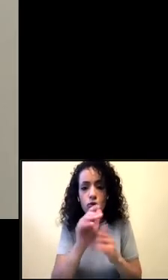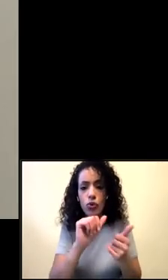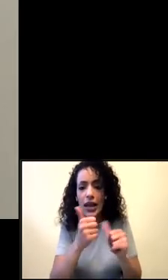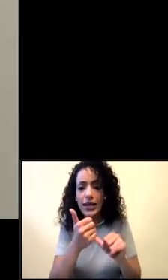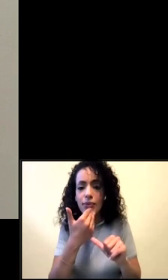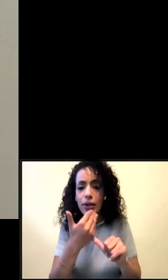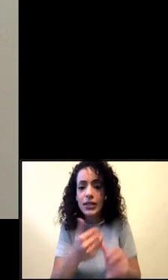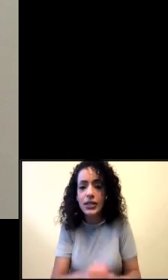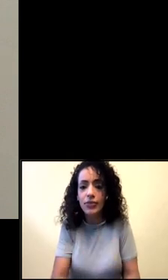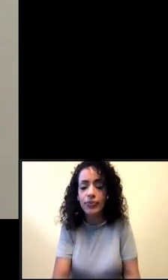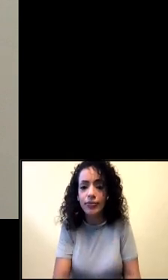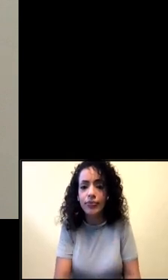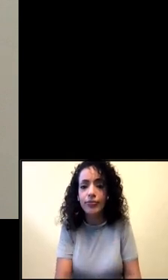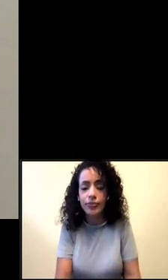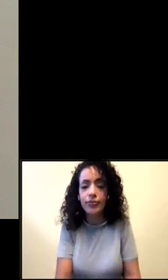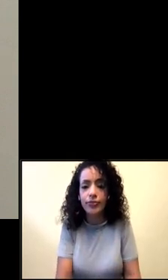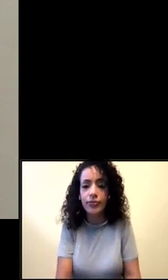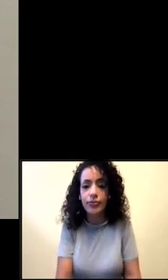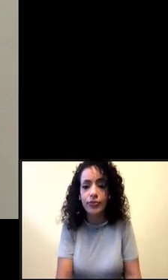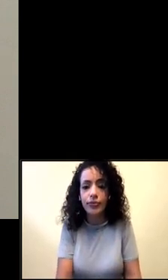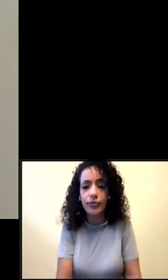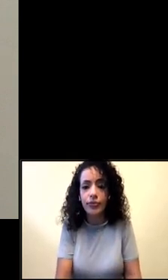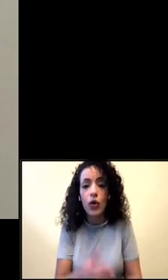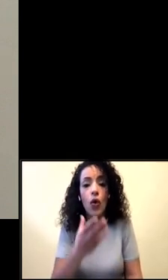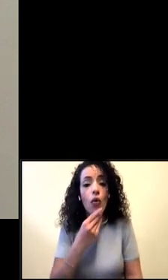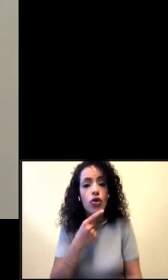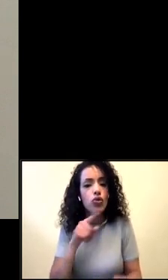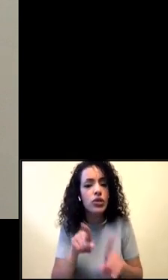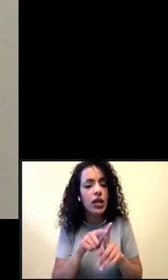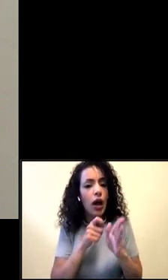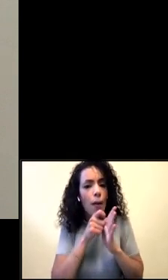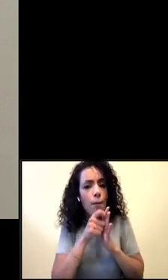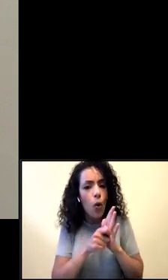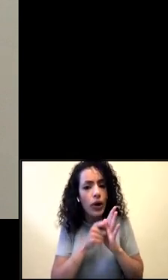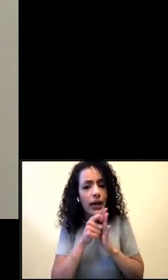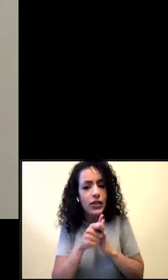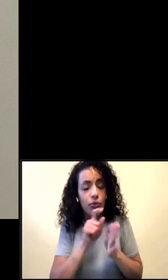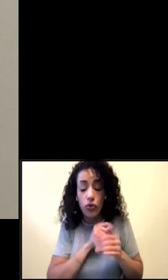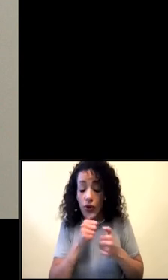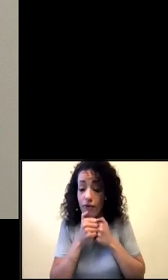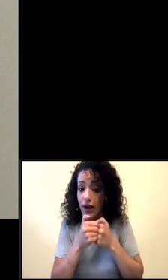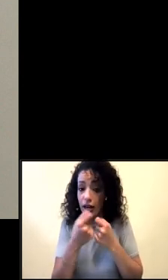it was used uh for mortgage because it was a valuable item. So you could mortgage it, and then